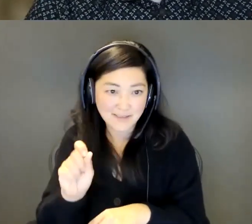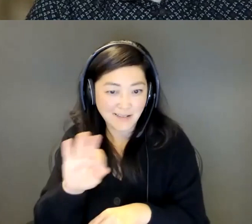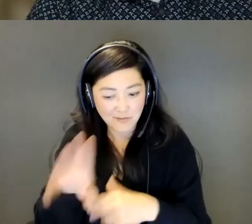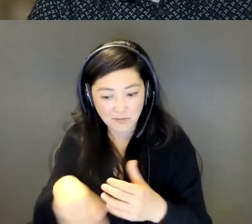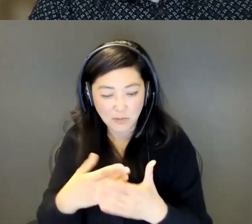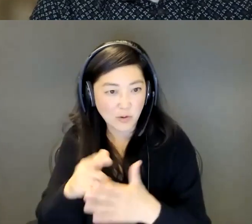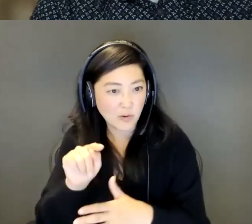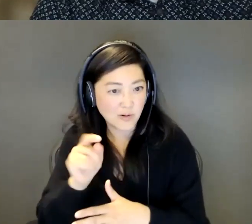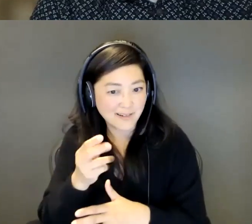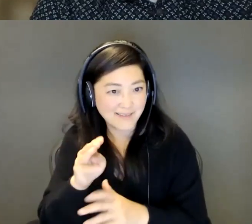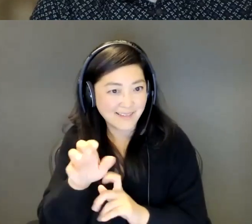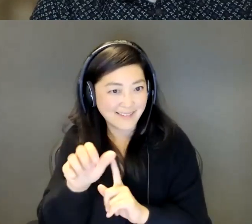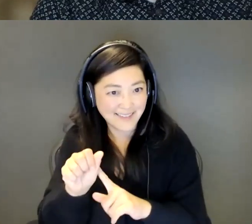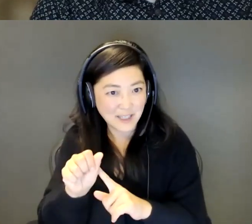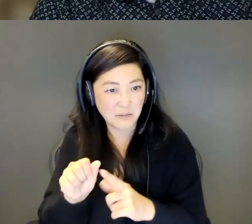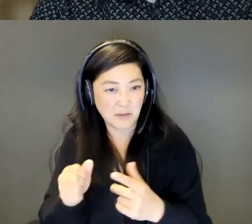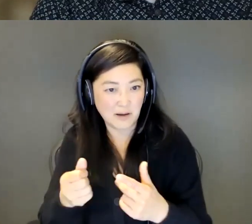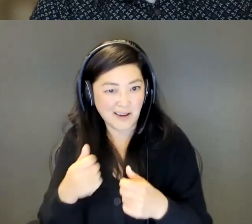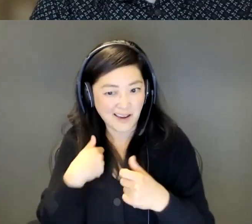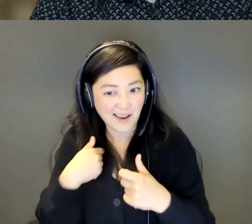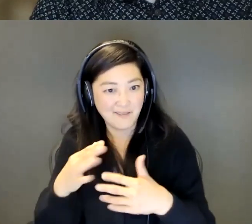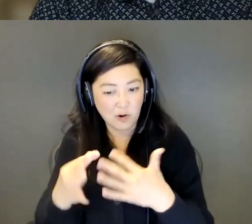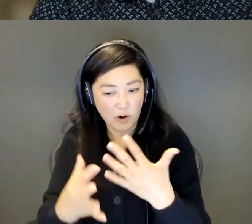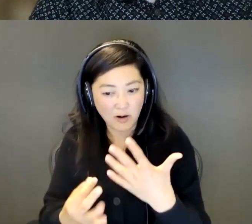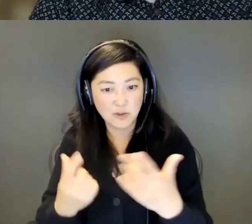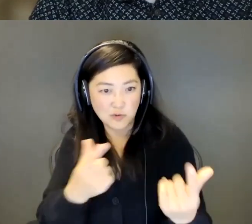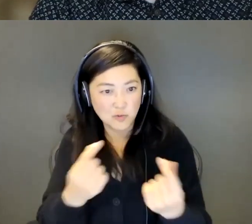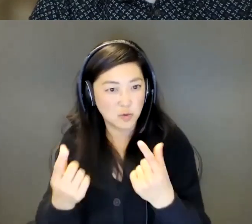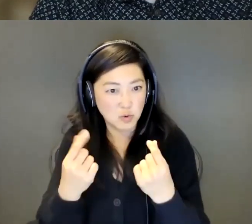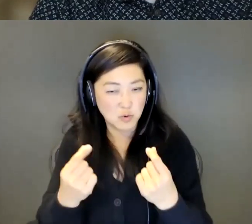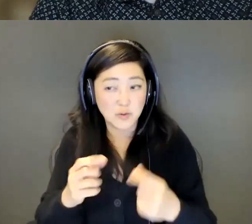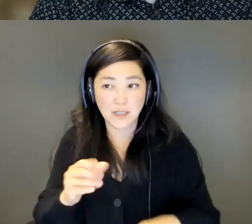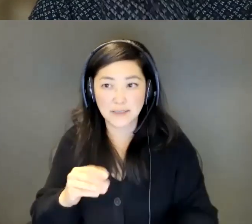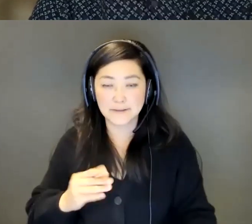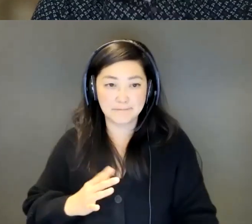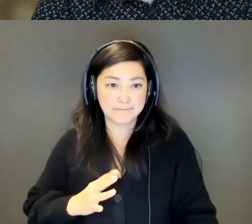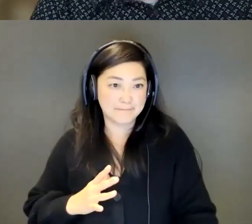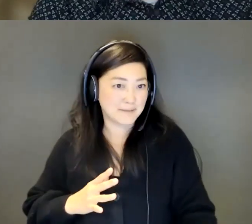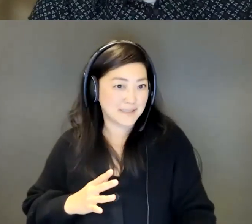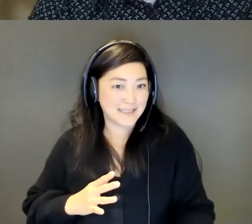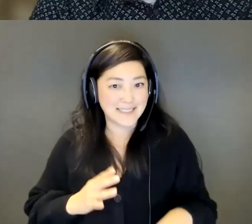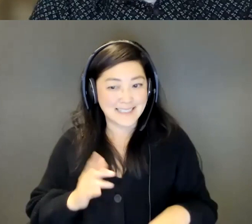I'm more in anticipation of all the exciting things that will come down the line if we could